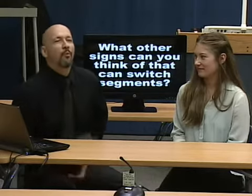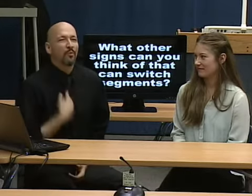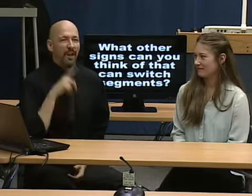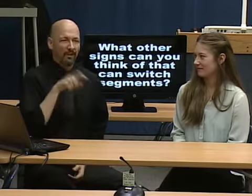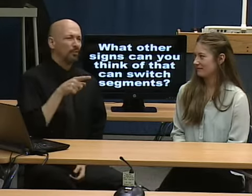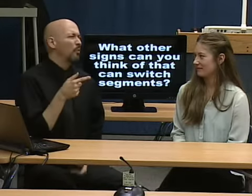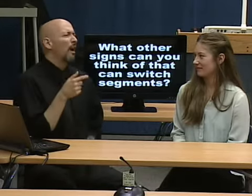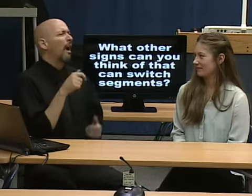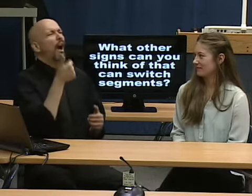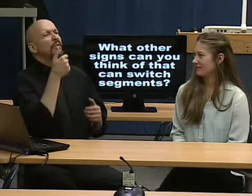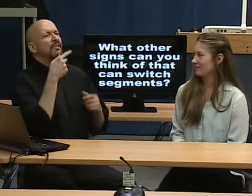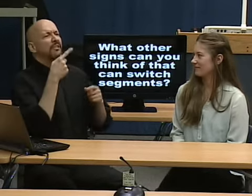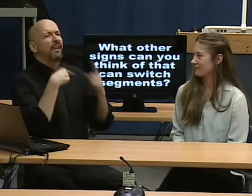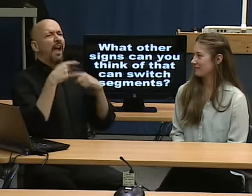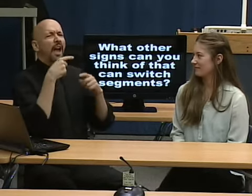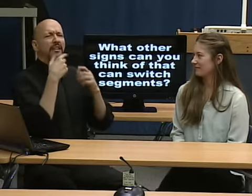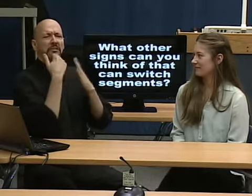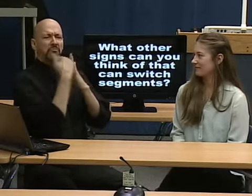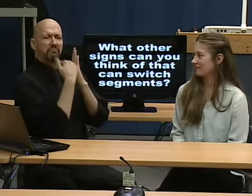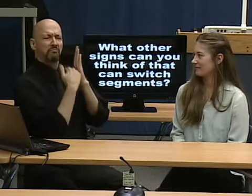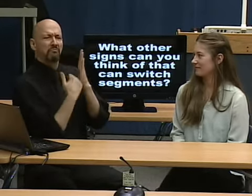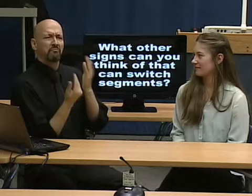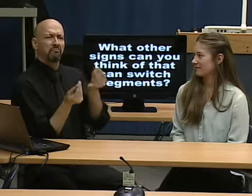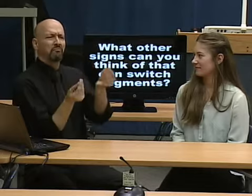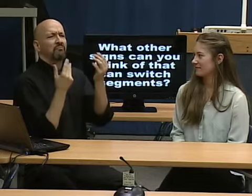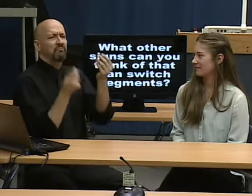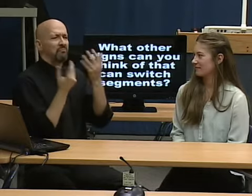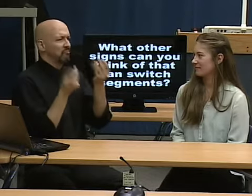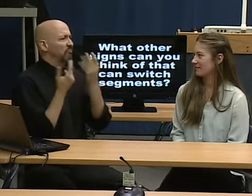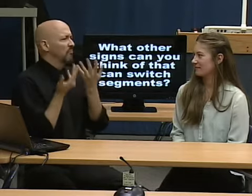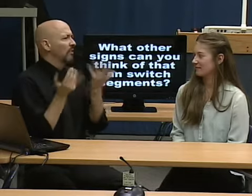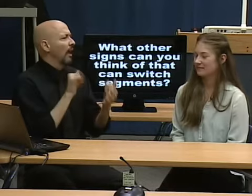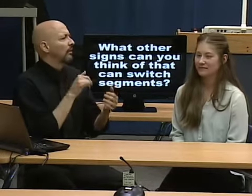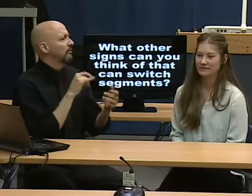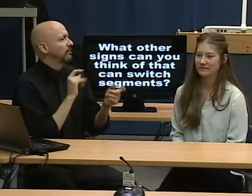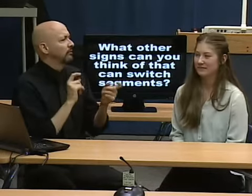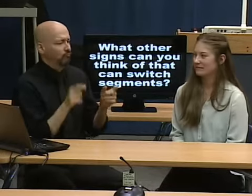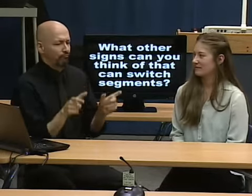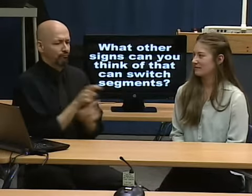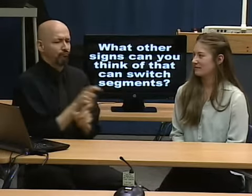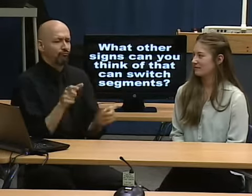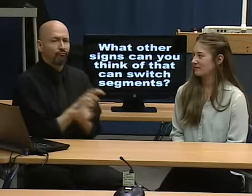I'll ask you guys for other signs-- give me a list--whose segments can be switched.